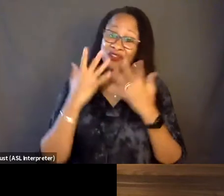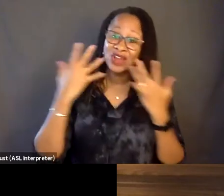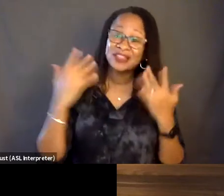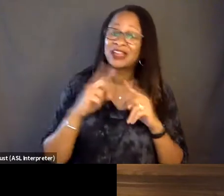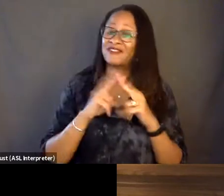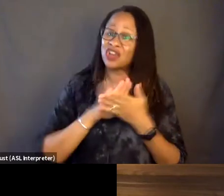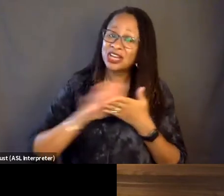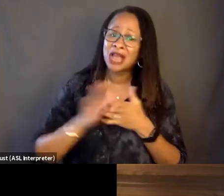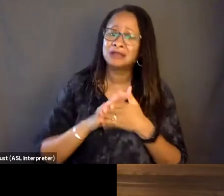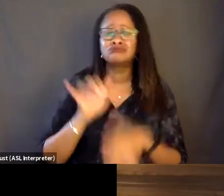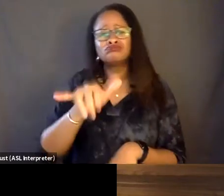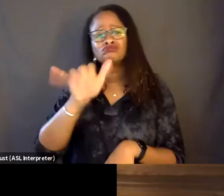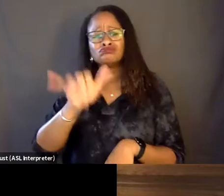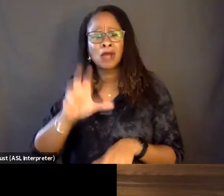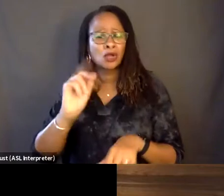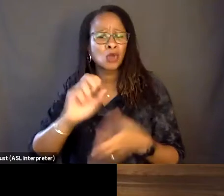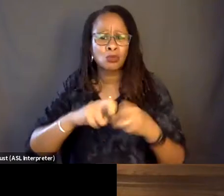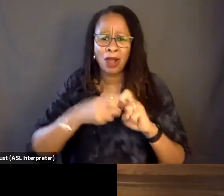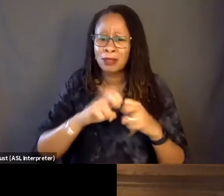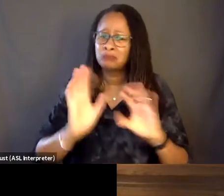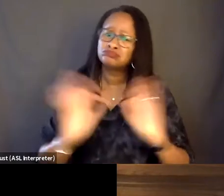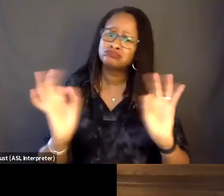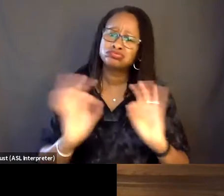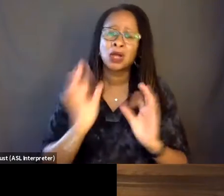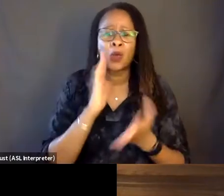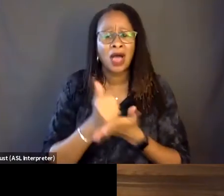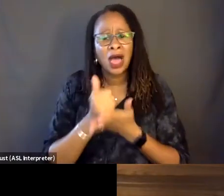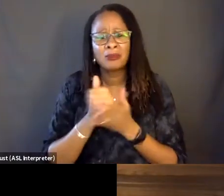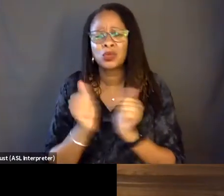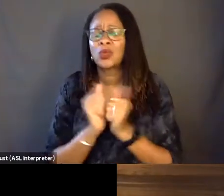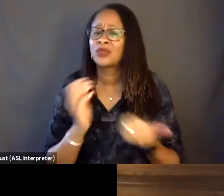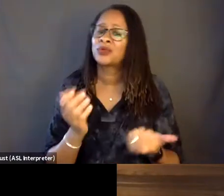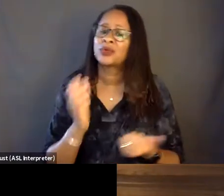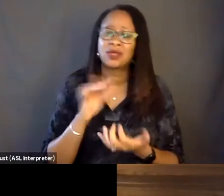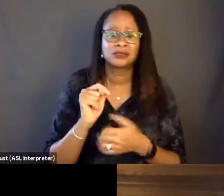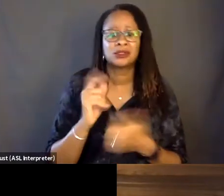They said, oh, yes. No problem, no problem. We'll help you with this, Jamal.